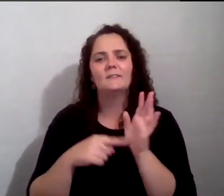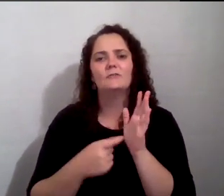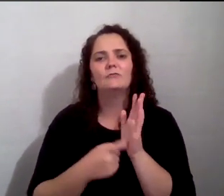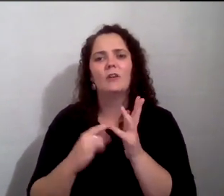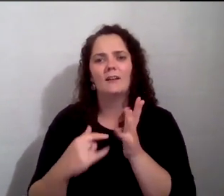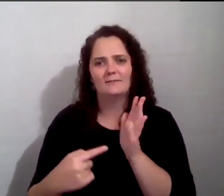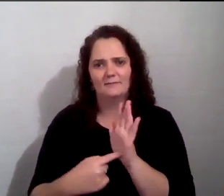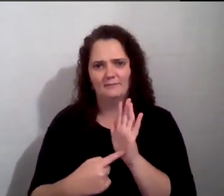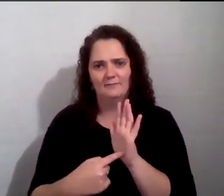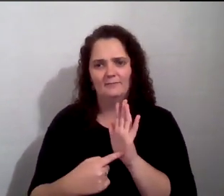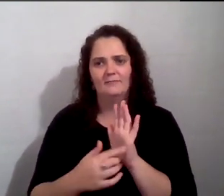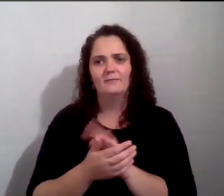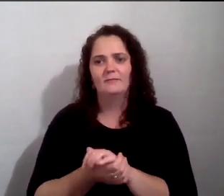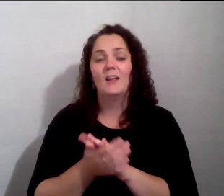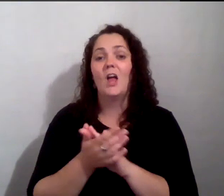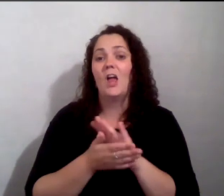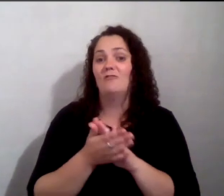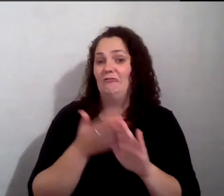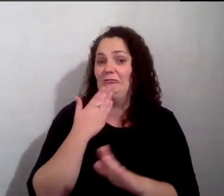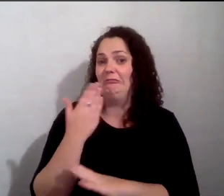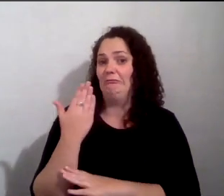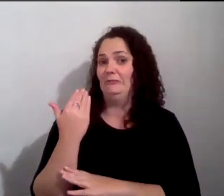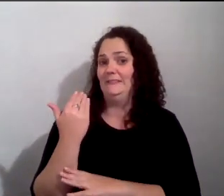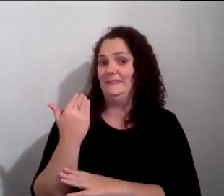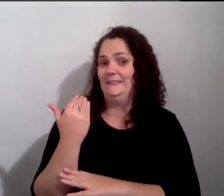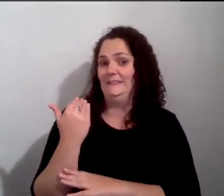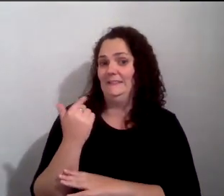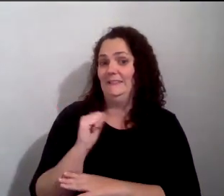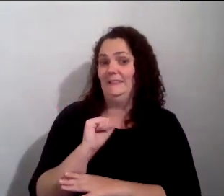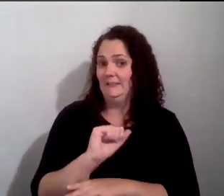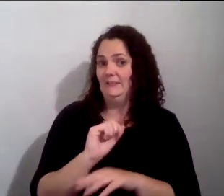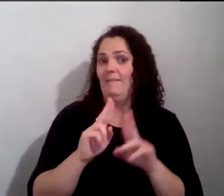the copyright and royalty payments to the Namatjira family. But later that public trustee